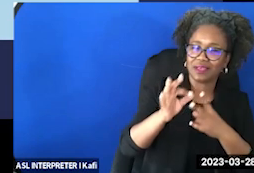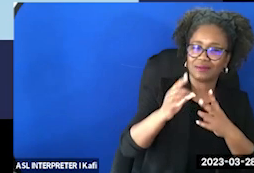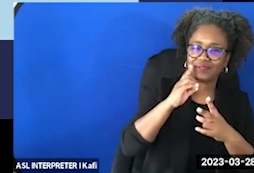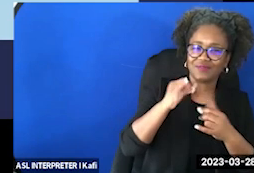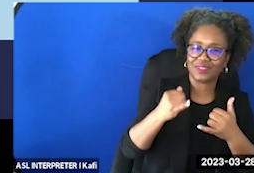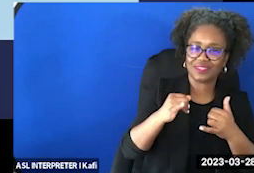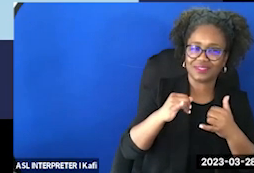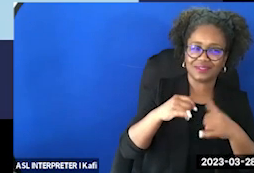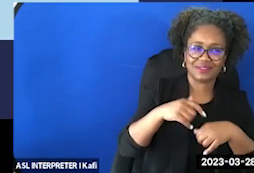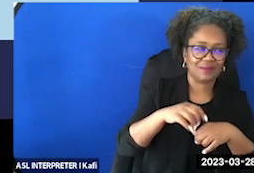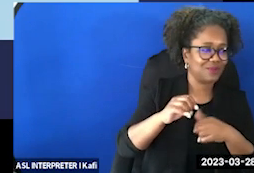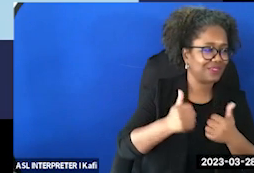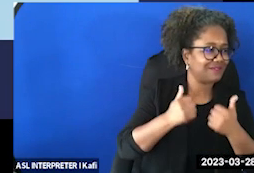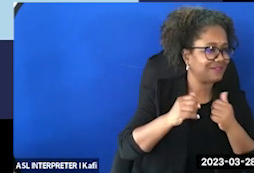Debbie Stine, Science & Technology Policy Academy: There it is. Thank you very much. Kimberly.